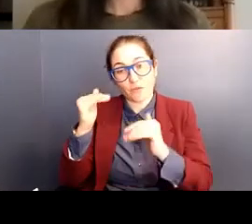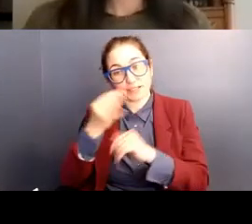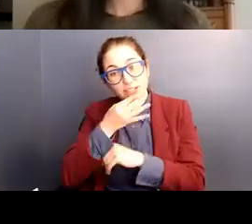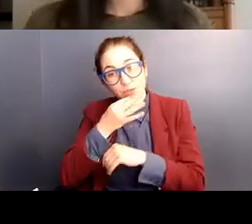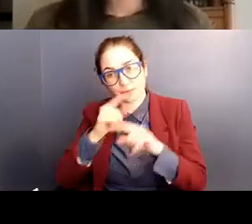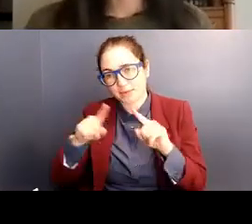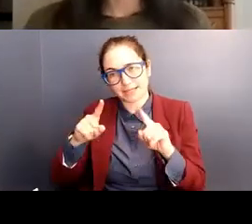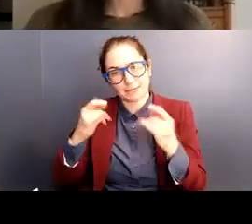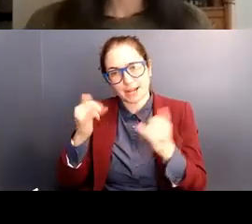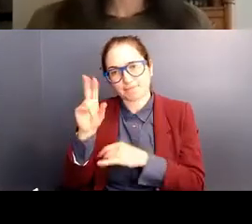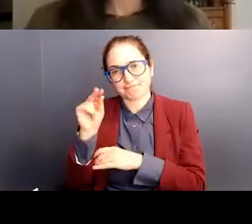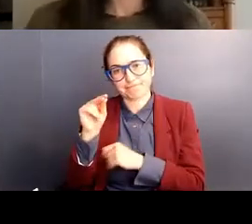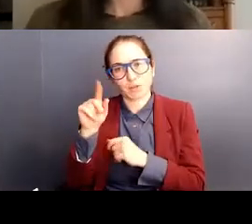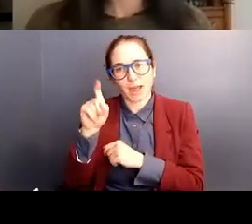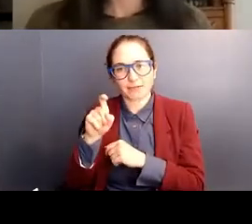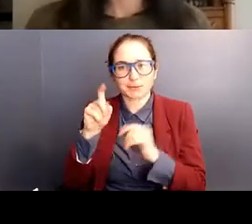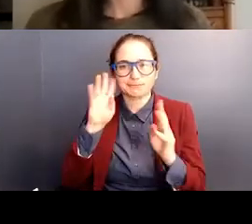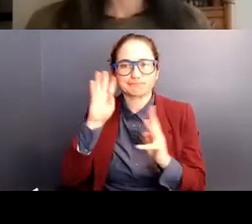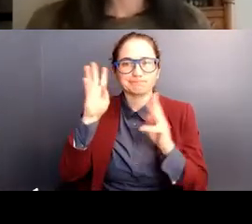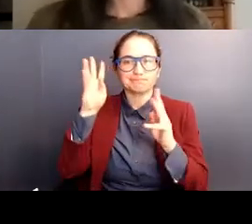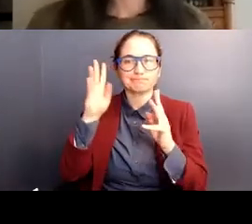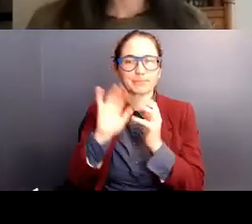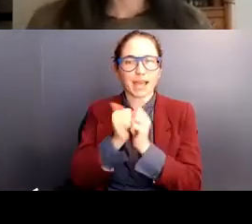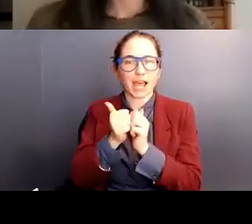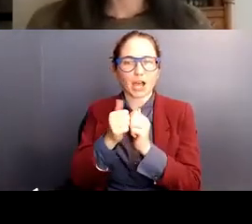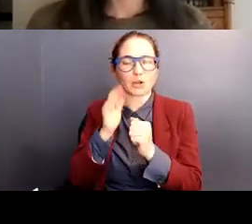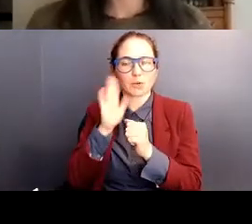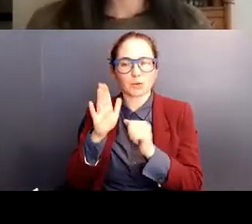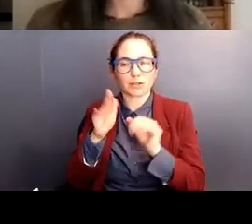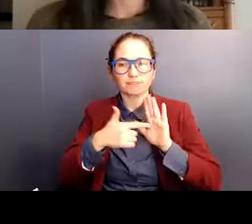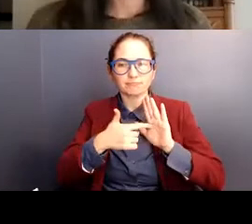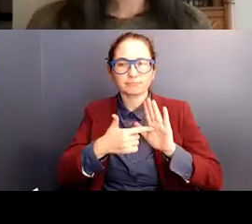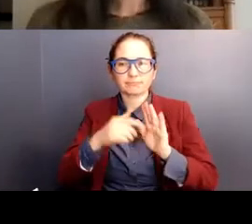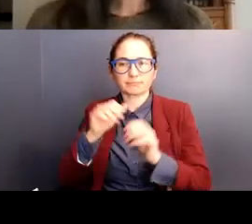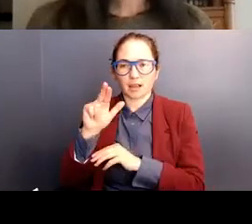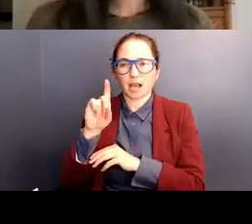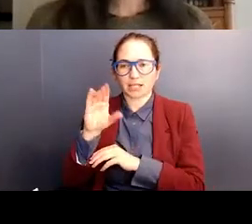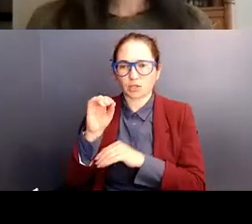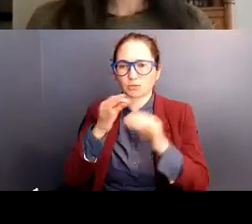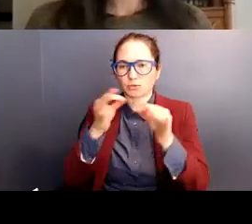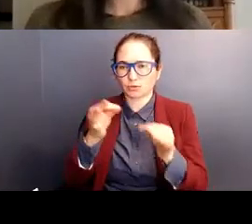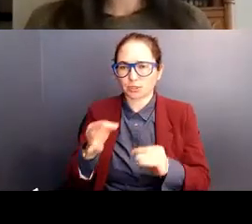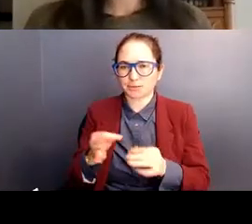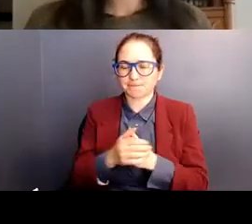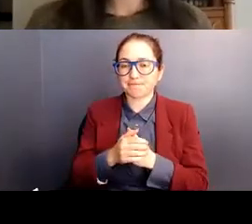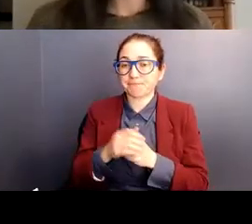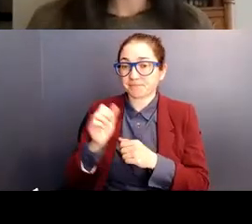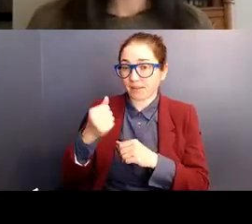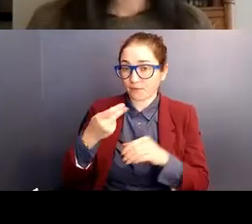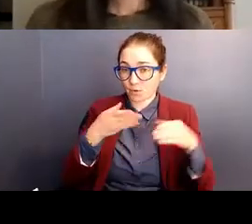being you have to kind of be creative in how you would want to present your audio description. So there's a couple different ways you could do that.